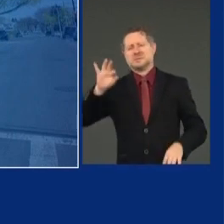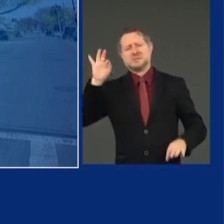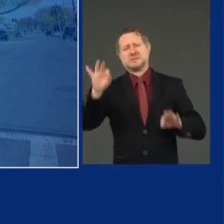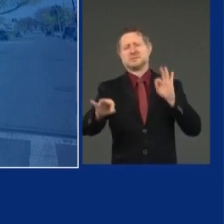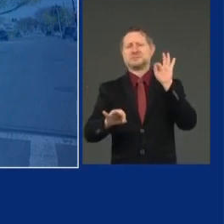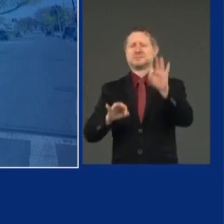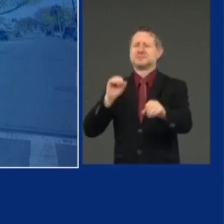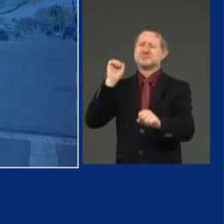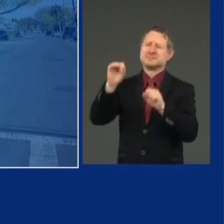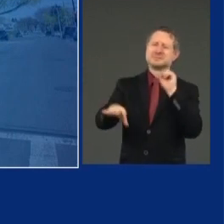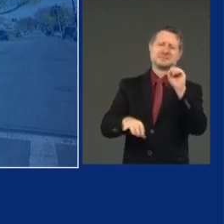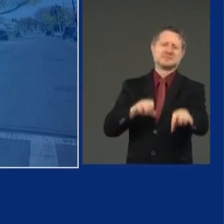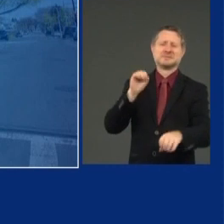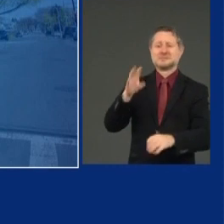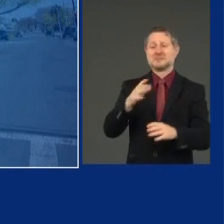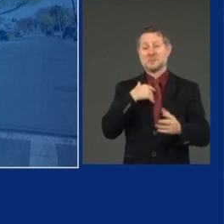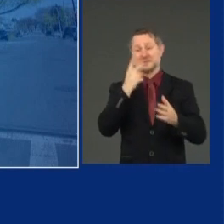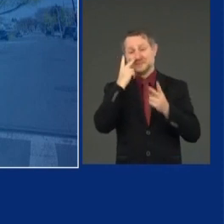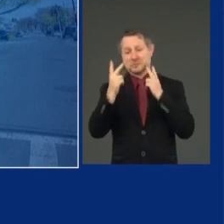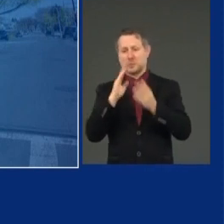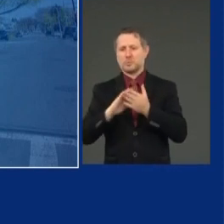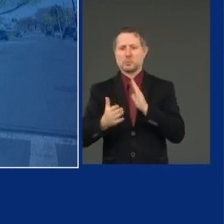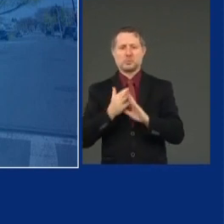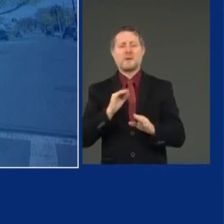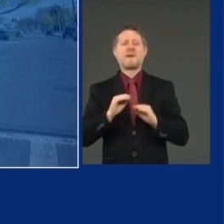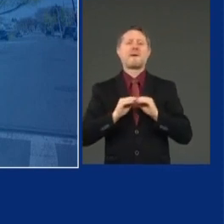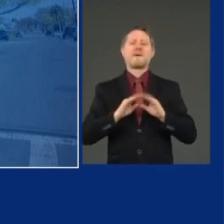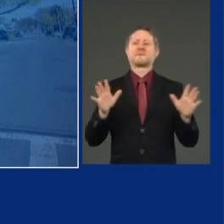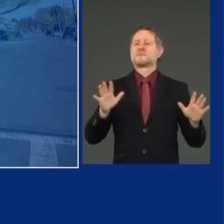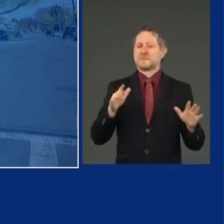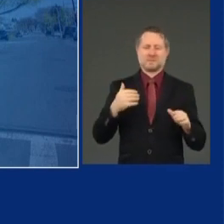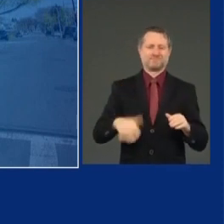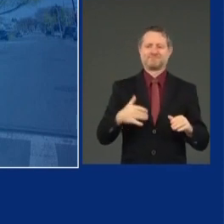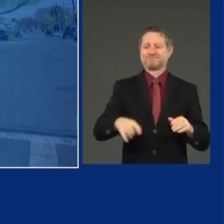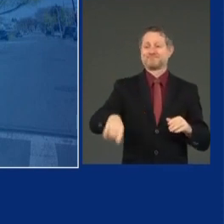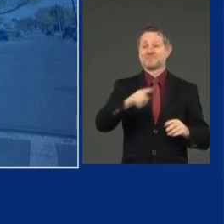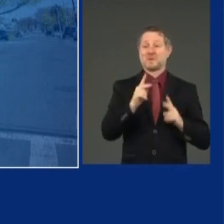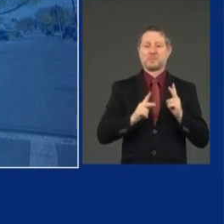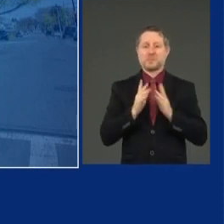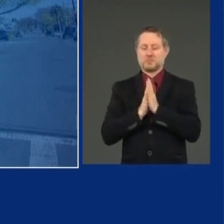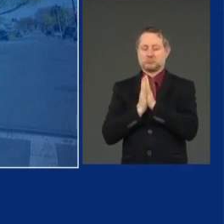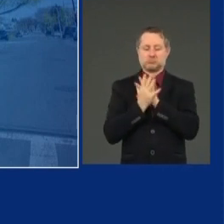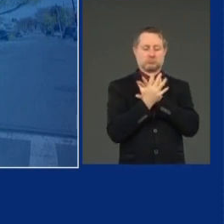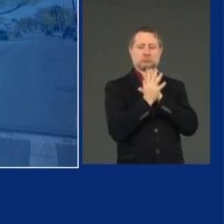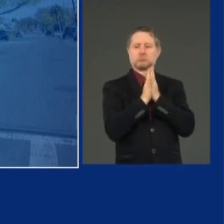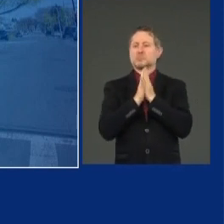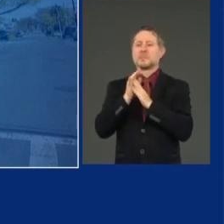EFFORT. AND, YOU KNOW, I'VE BEEN ALL ACROSS THE STATE.